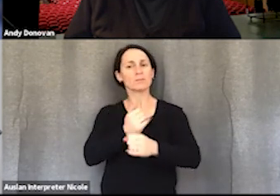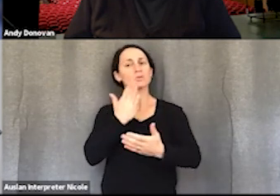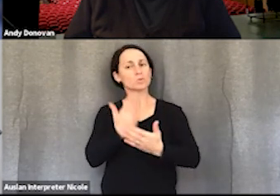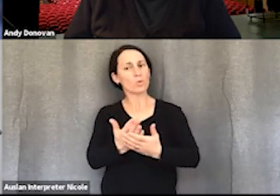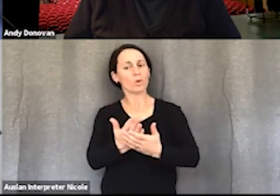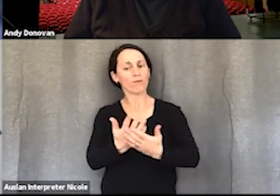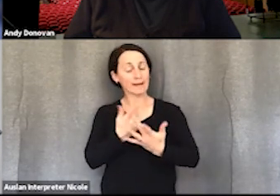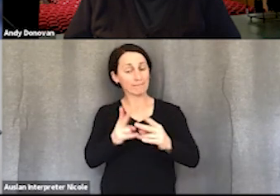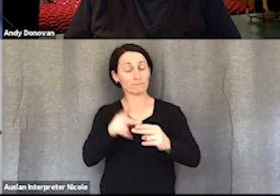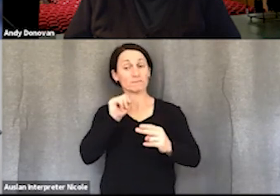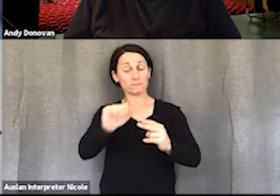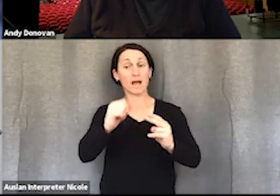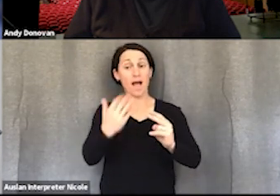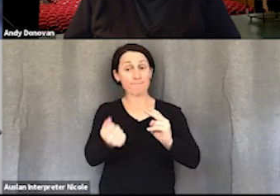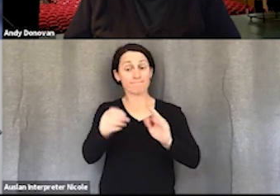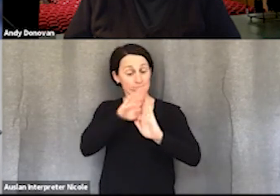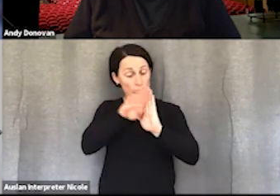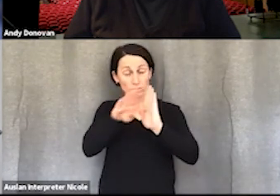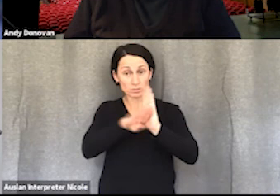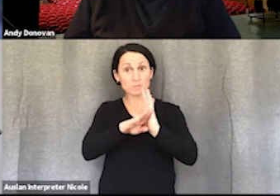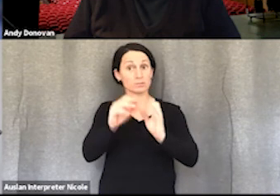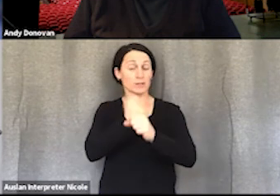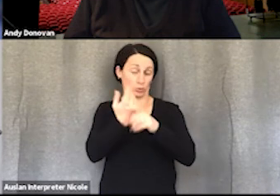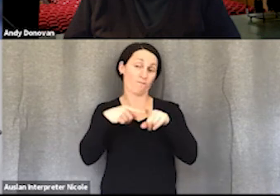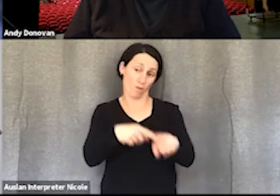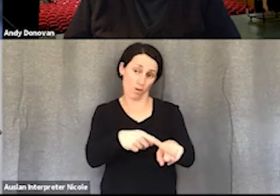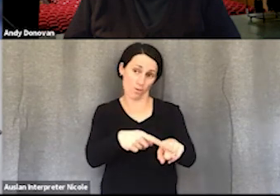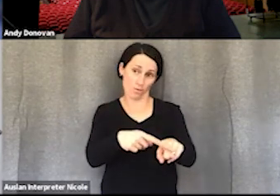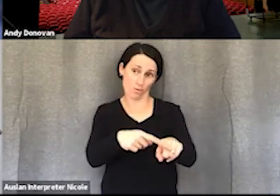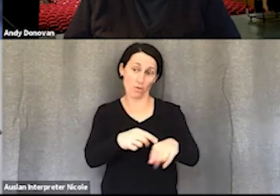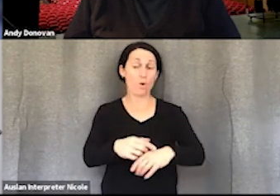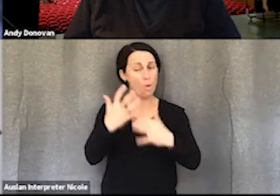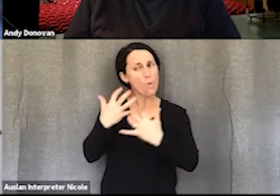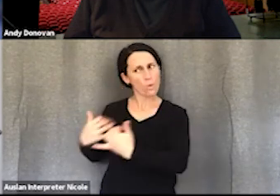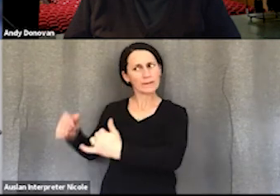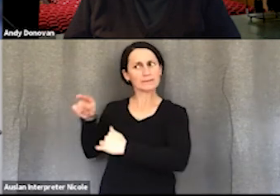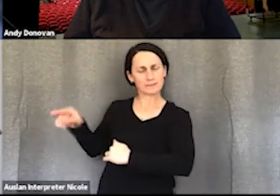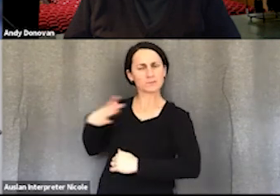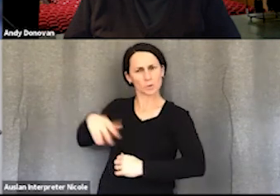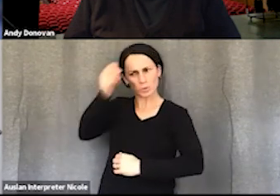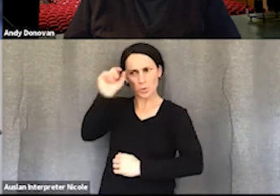hear a lot about is communicate ing safe measures. Audiences like to know in advance what the measures mean, how